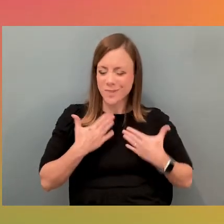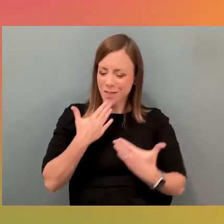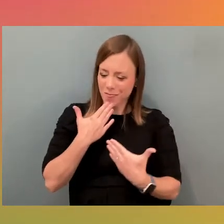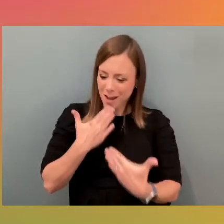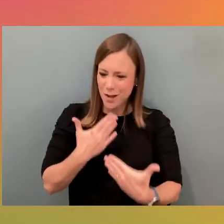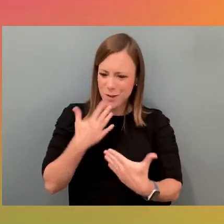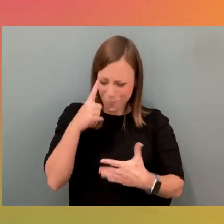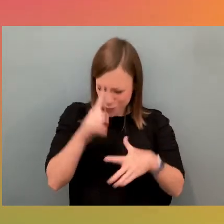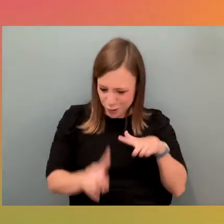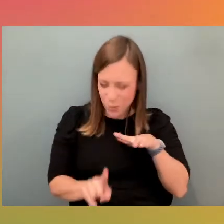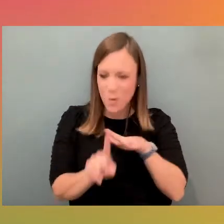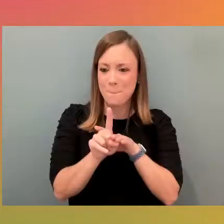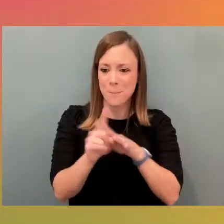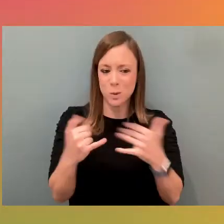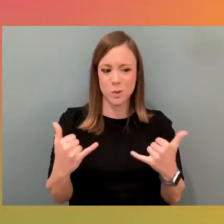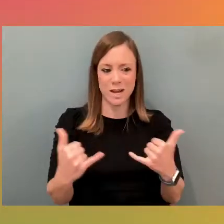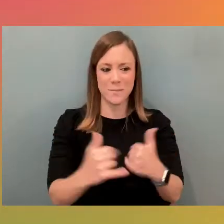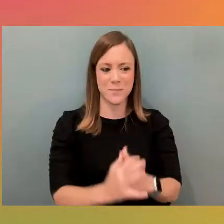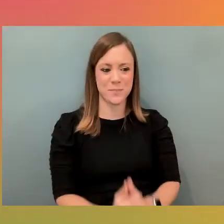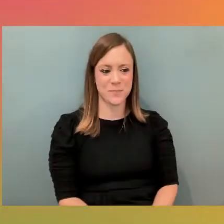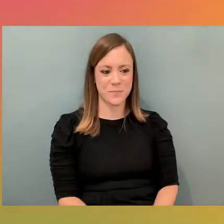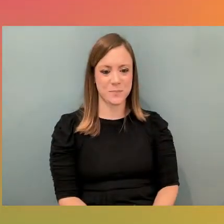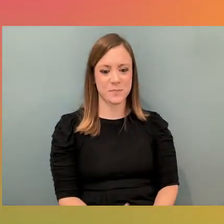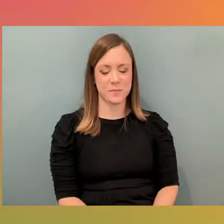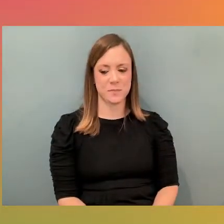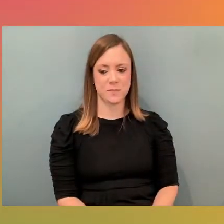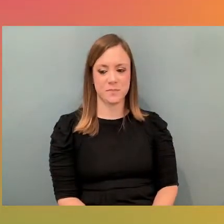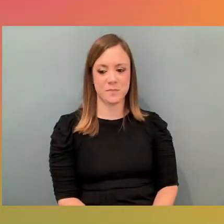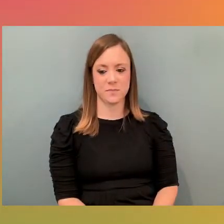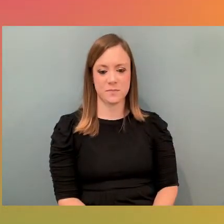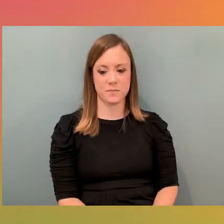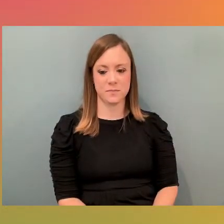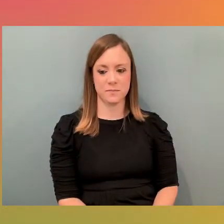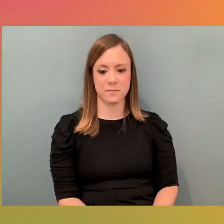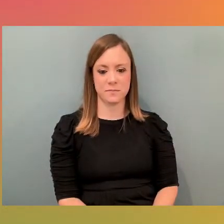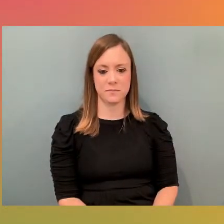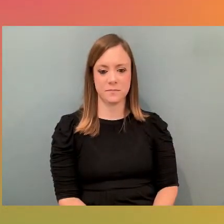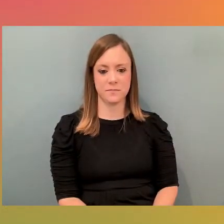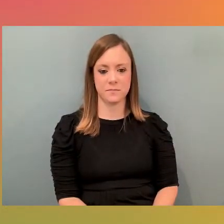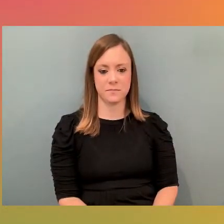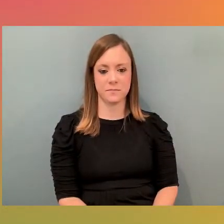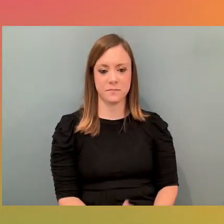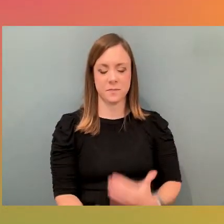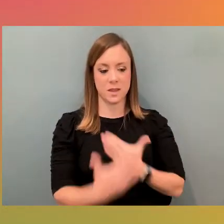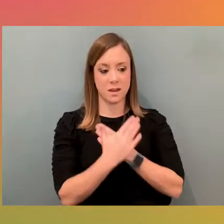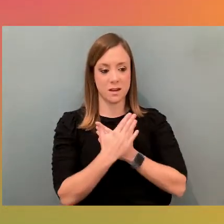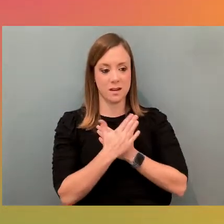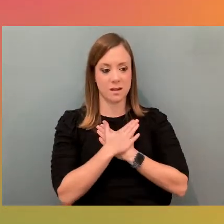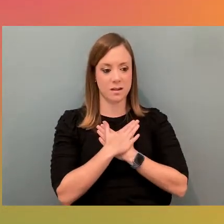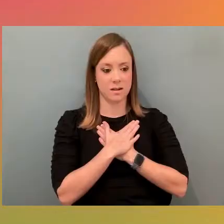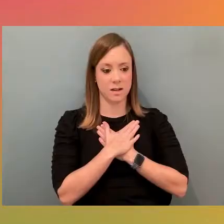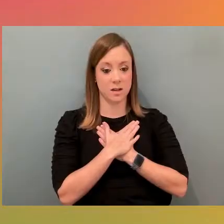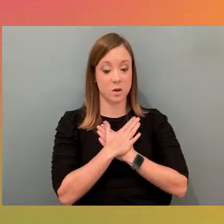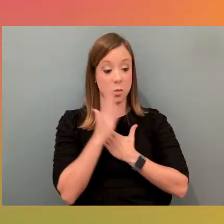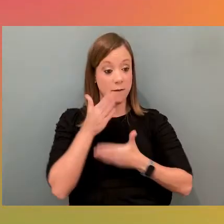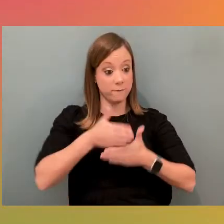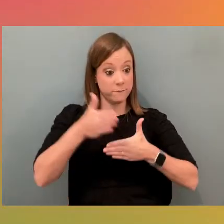PRACTICE. SEND YOURSELF A THANK YOU FOR